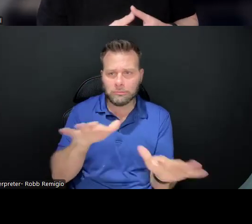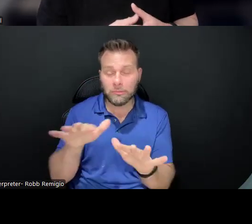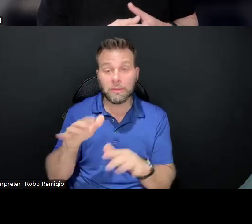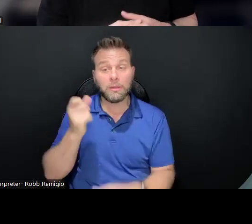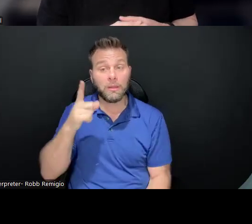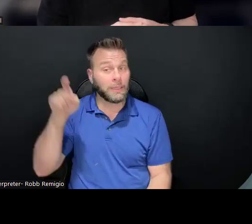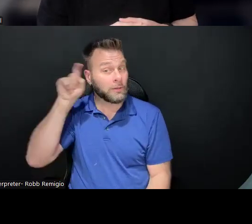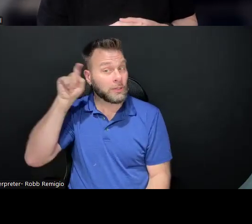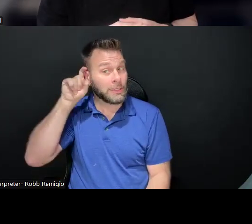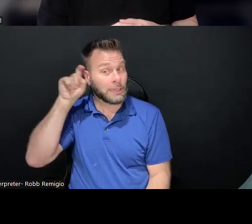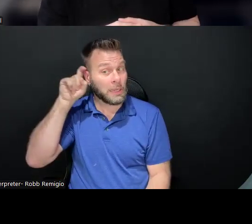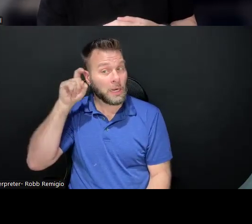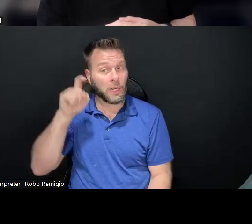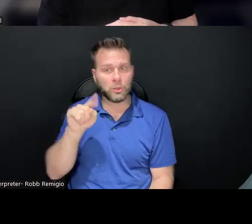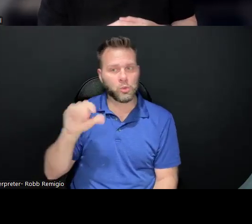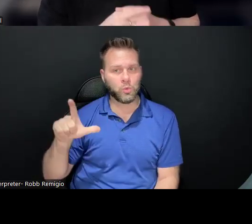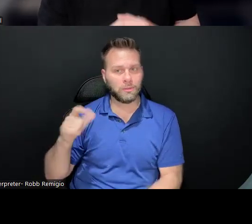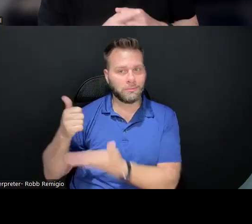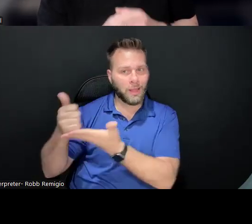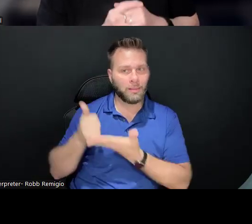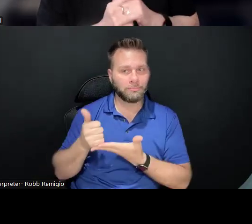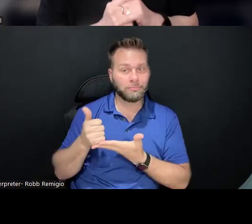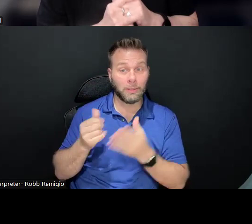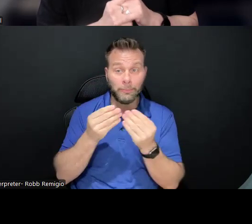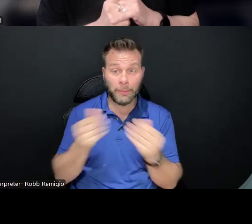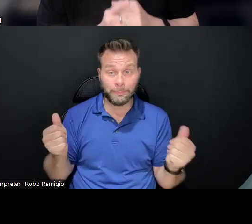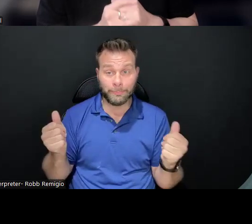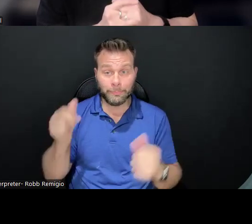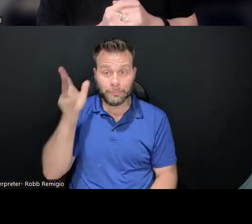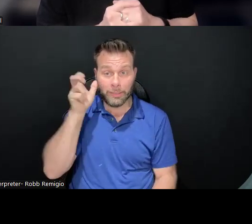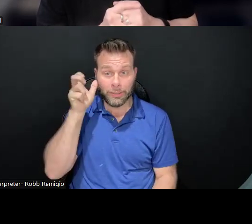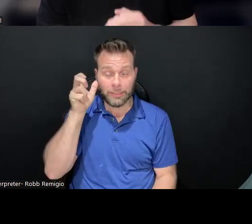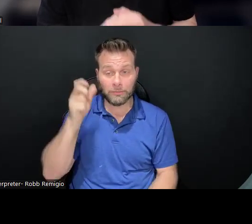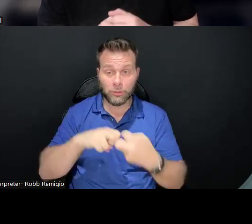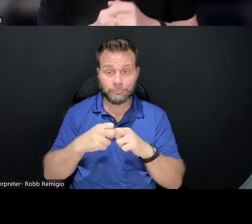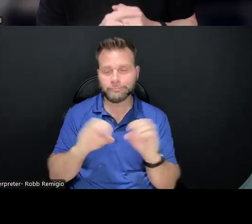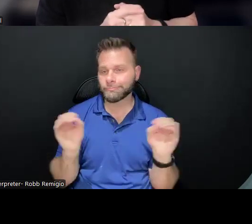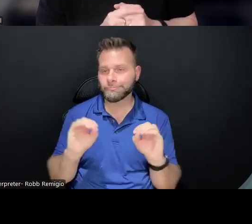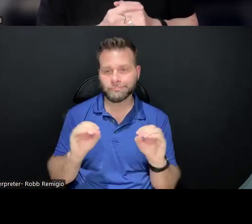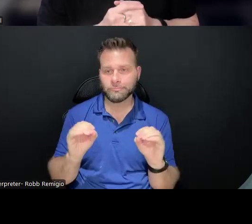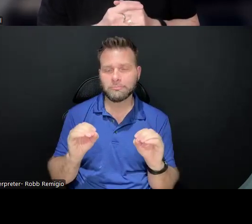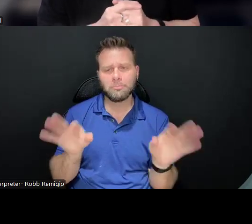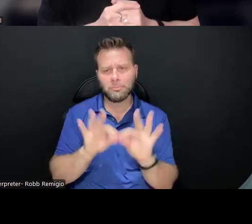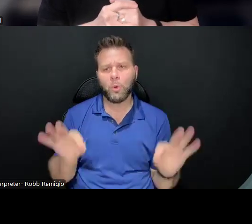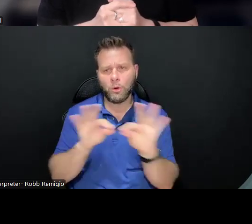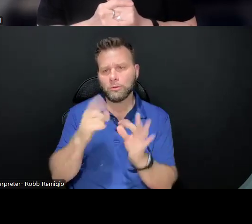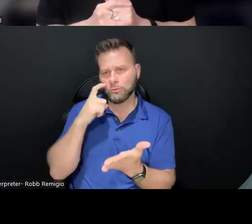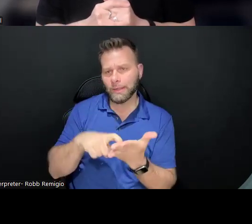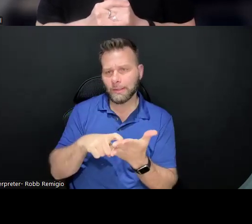and hearing aids are tools. They do not magically restore It's really important to recognize that fact. Next slide, please.